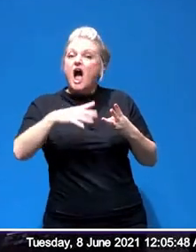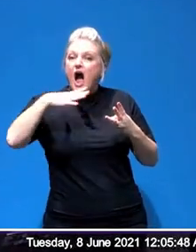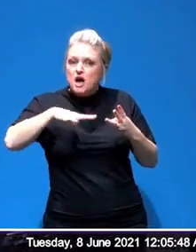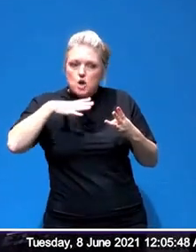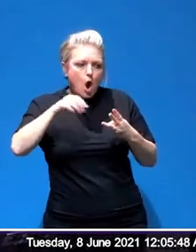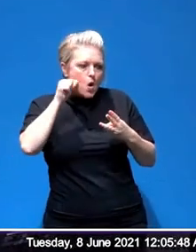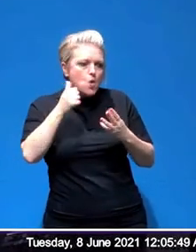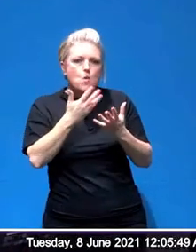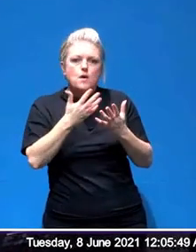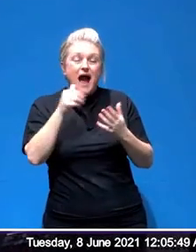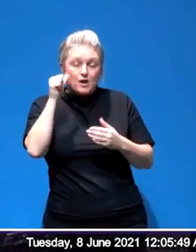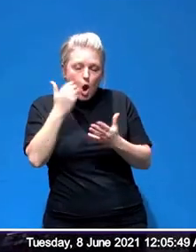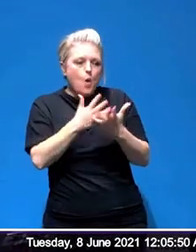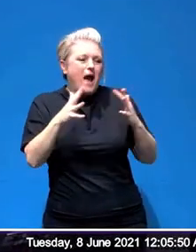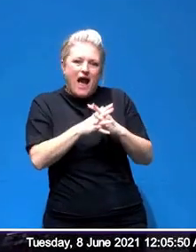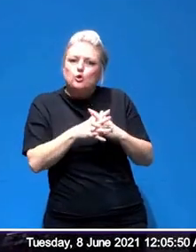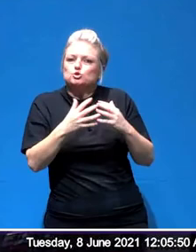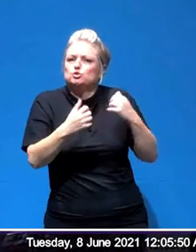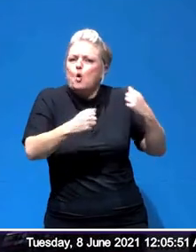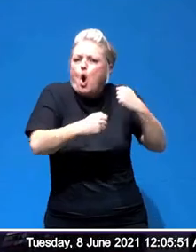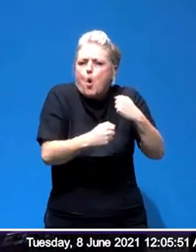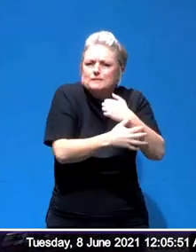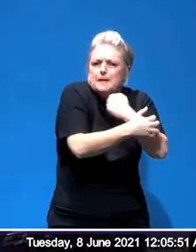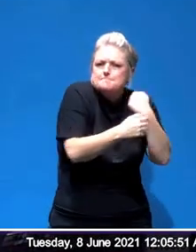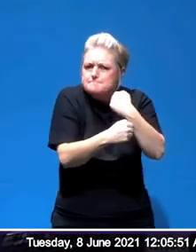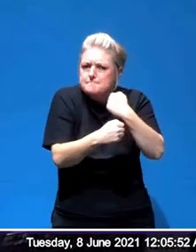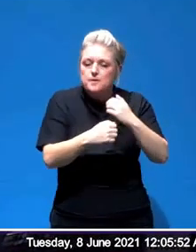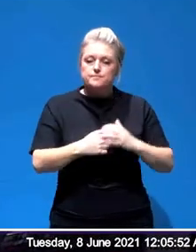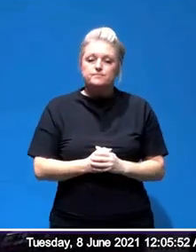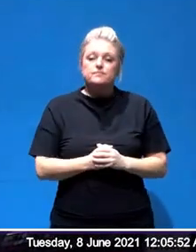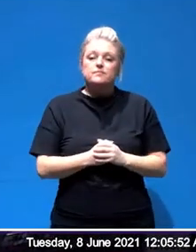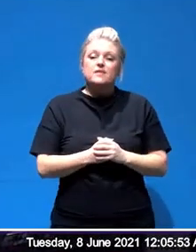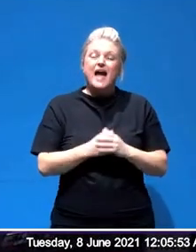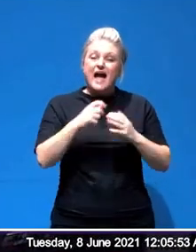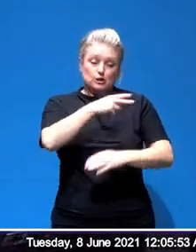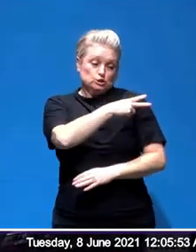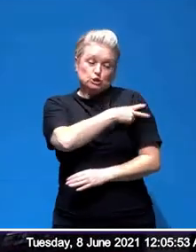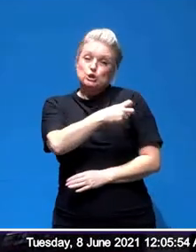I know --- this sounds really corny, but the security guards actually told me on